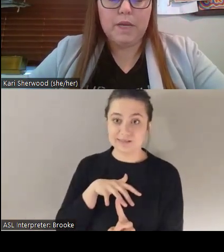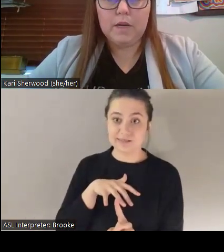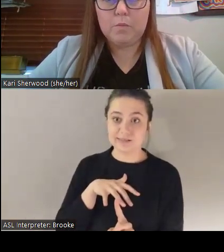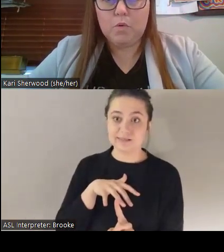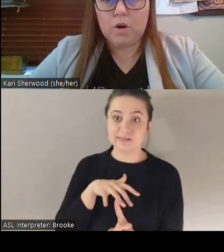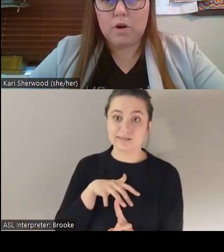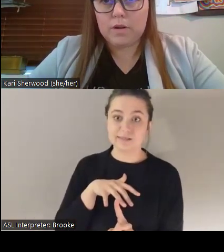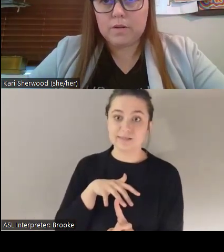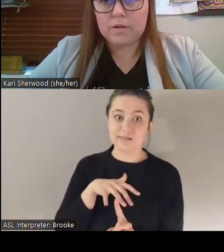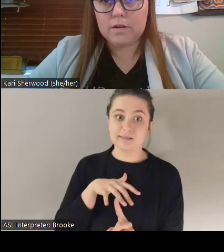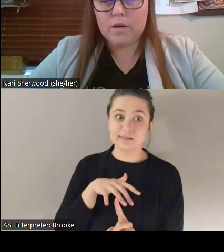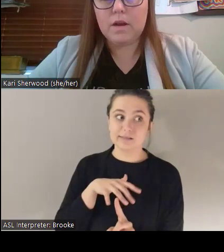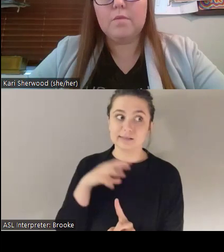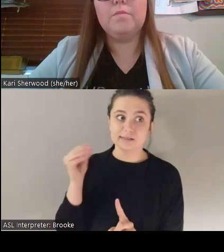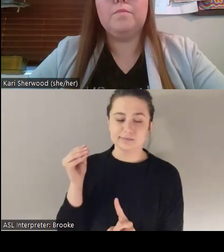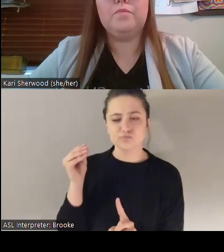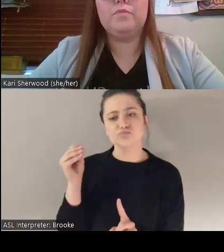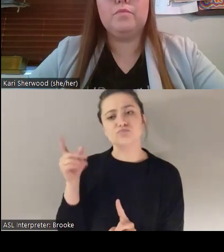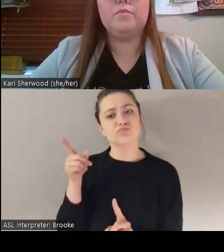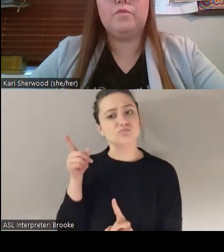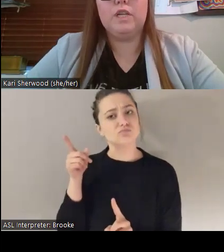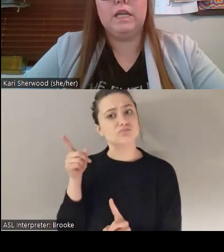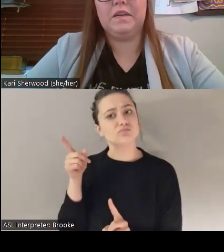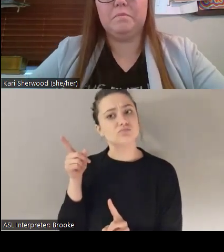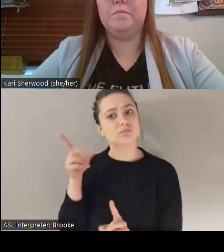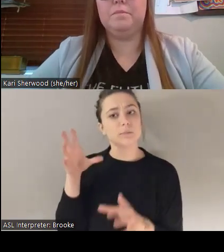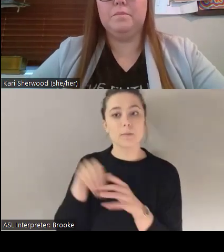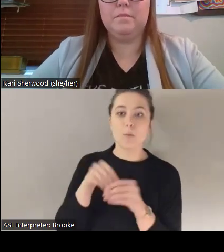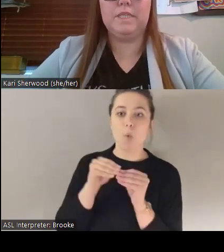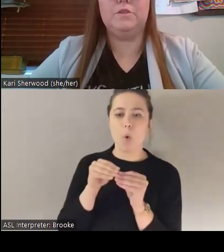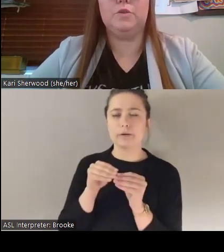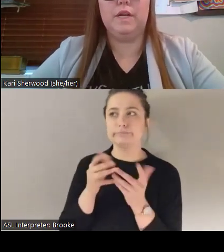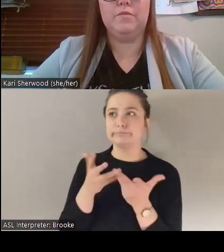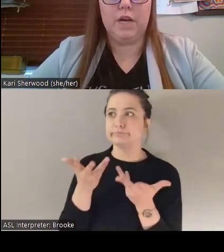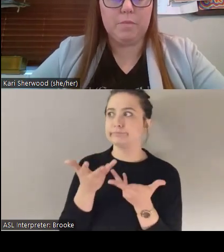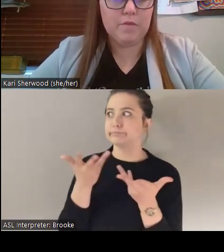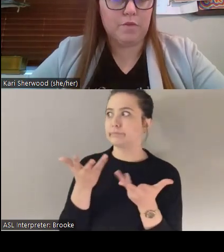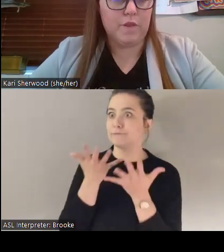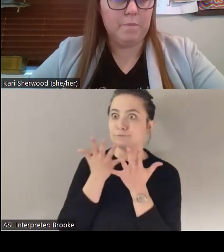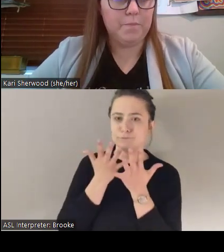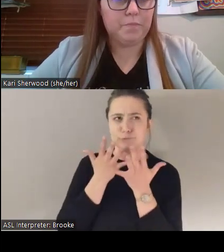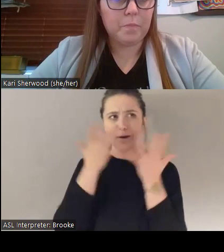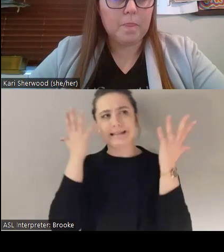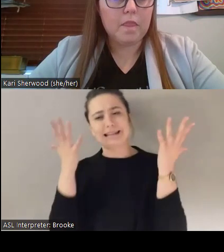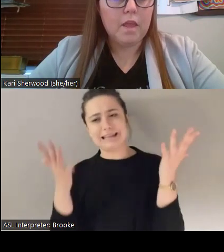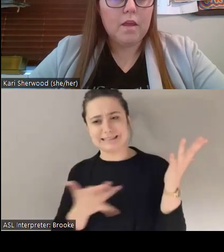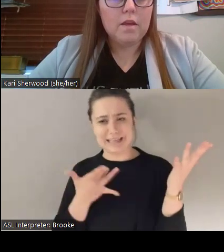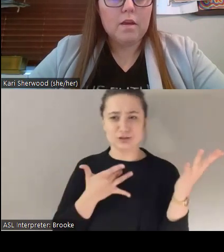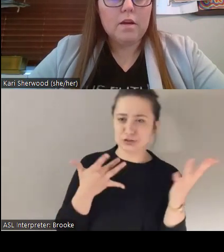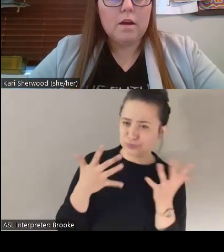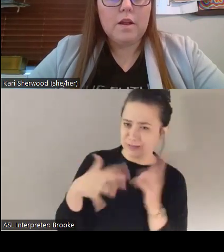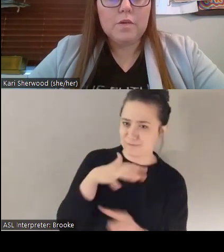be in a more friendly sensory environment for them.